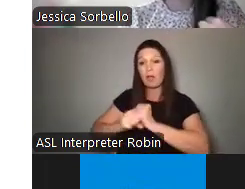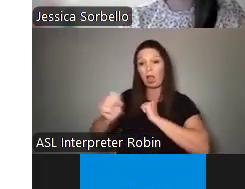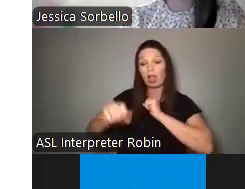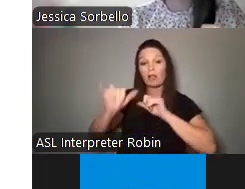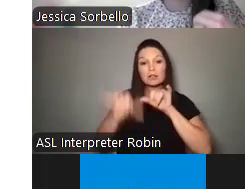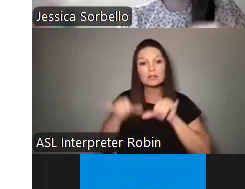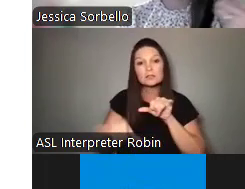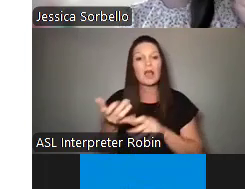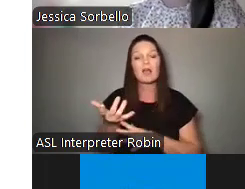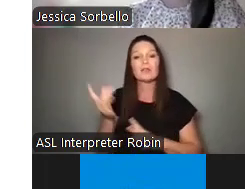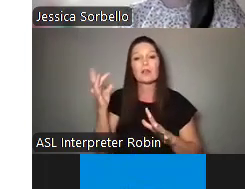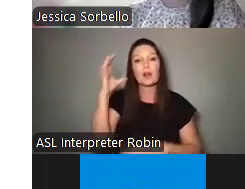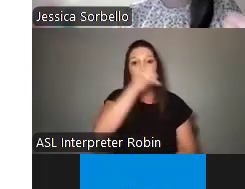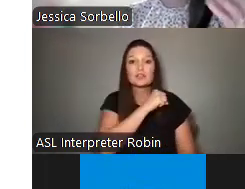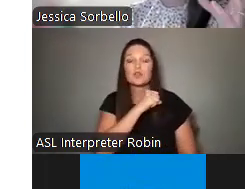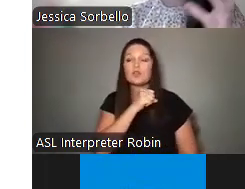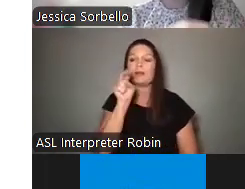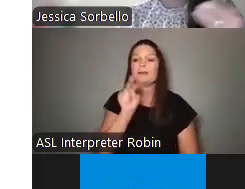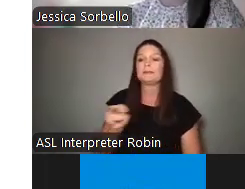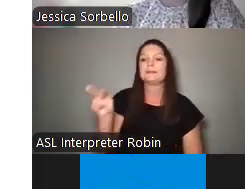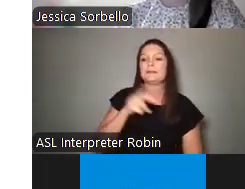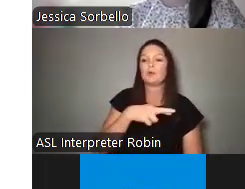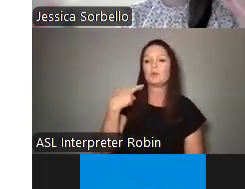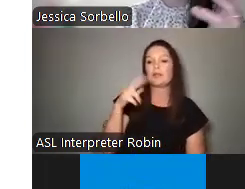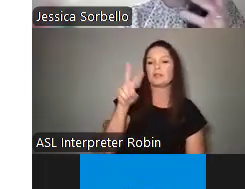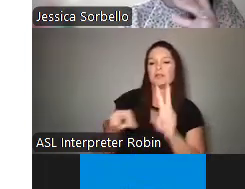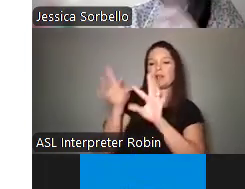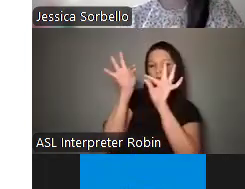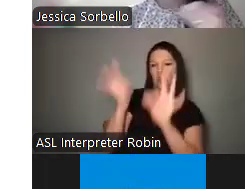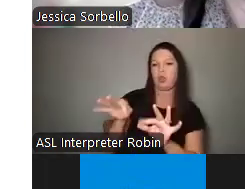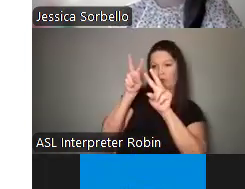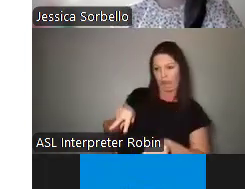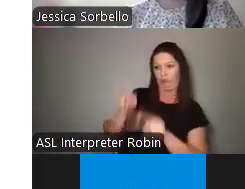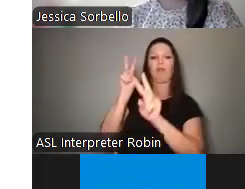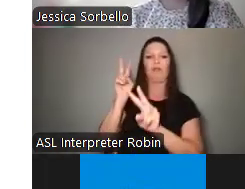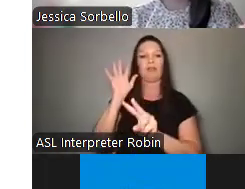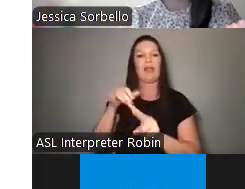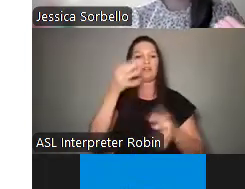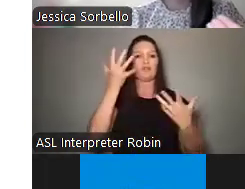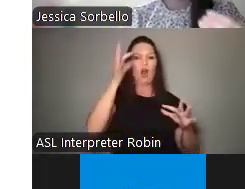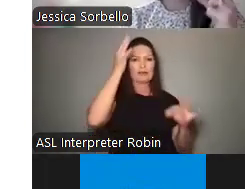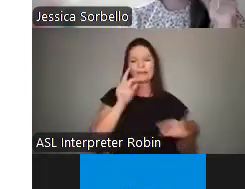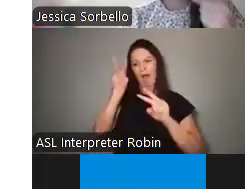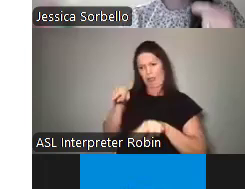decision about them. We want to say, we are providing this to everybody. And if there is anything in here you don't